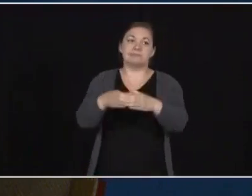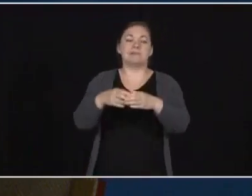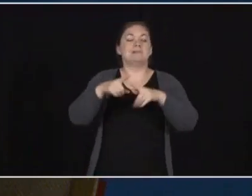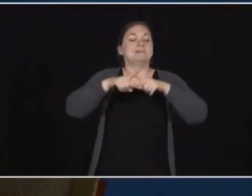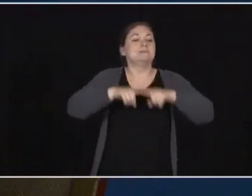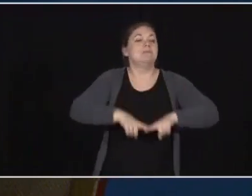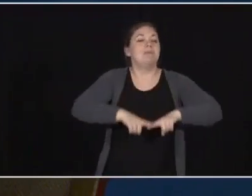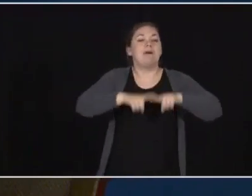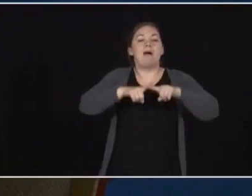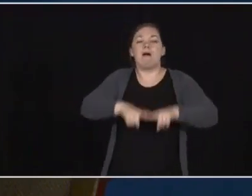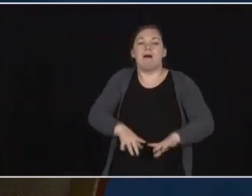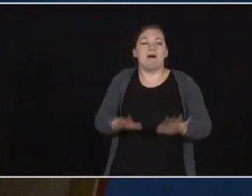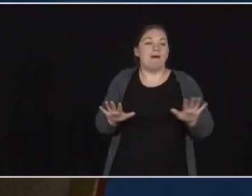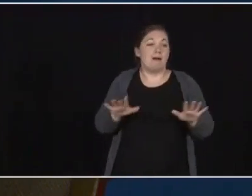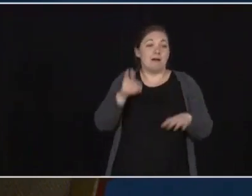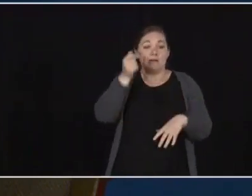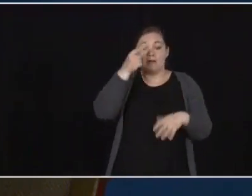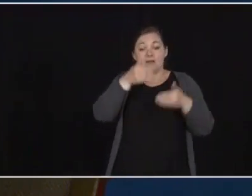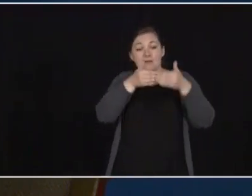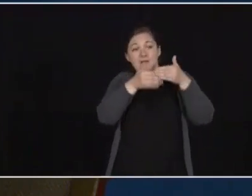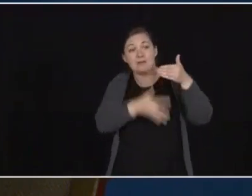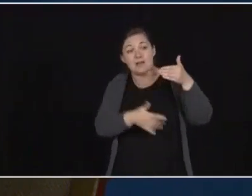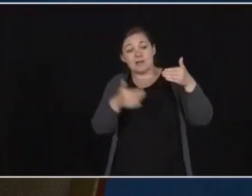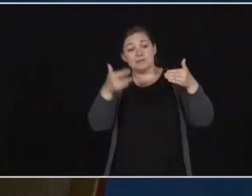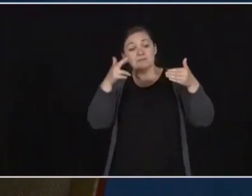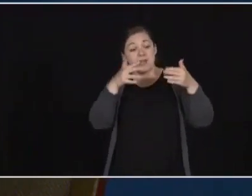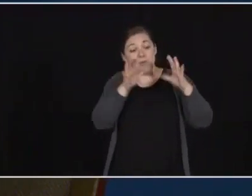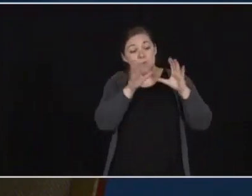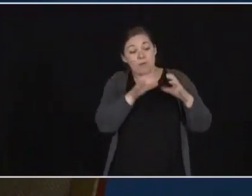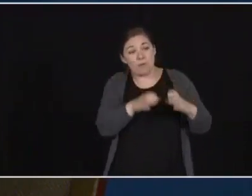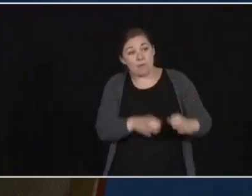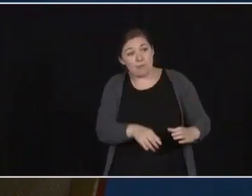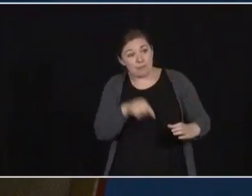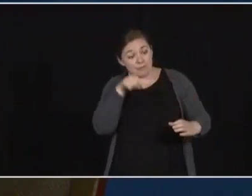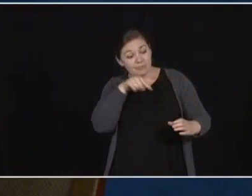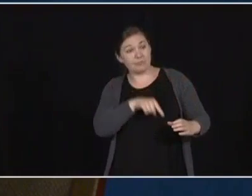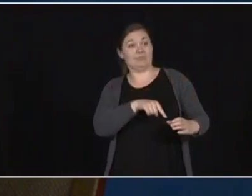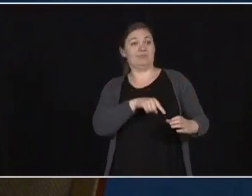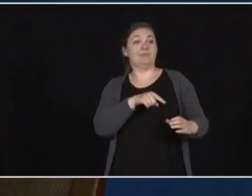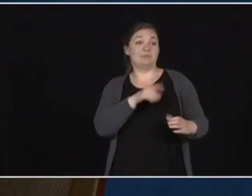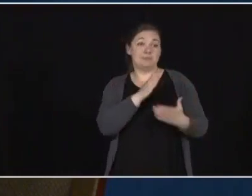many times we will direct people to assessment center so there's different strategies we will be employing it forward.